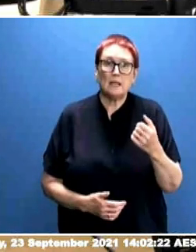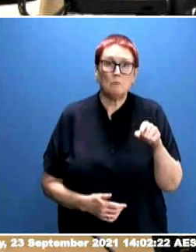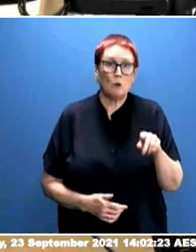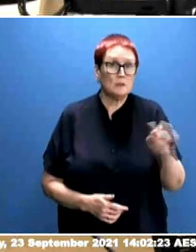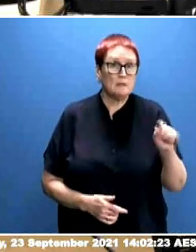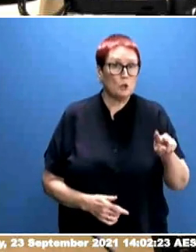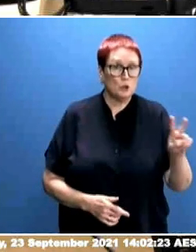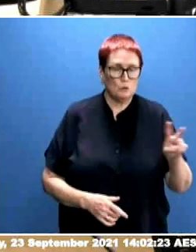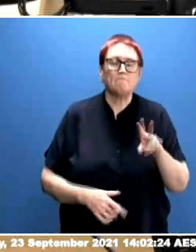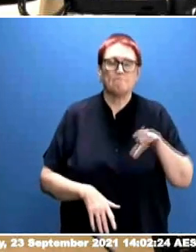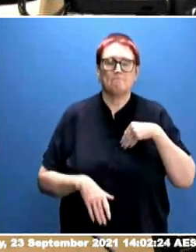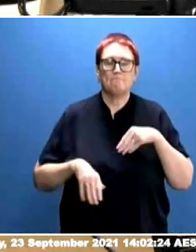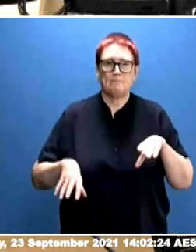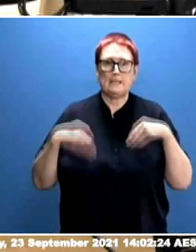Yes, that can be done, thank you.